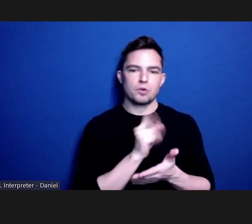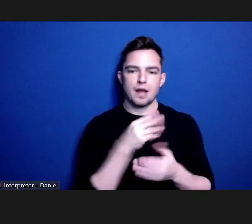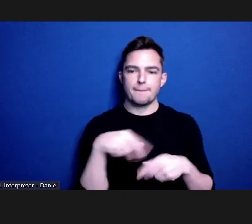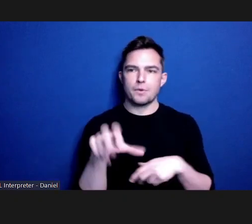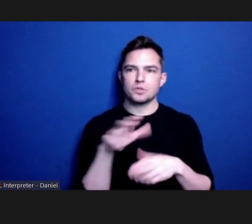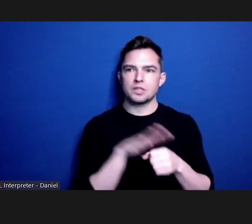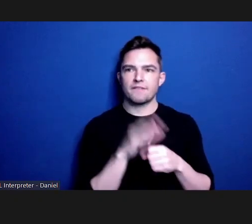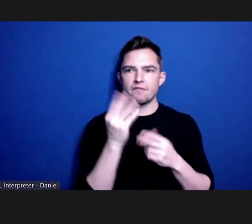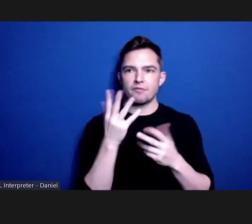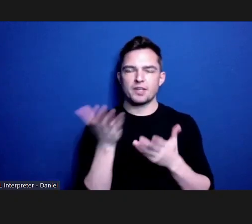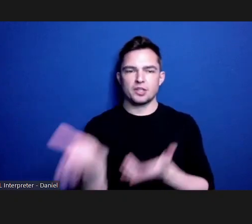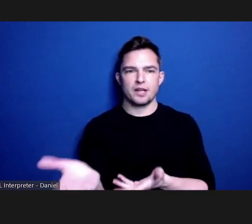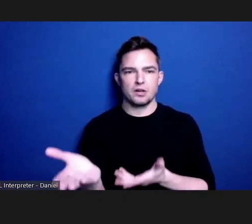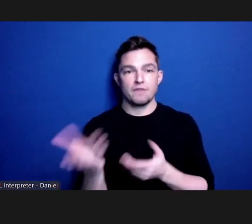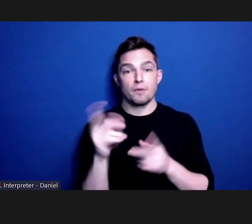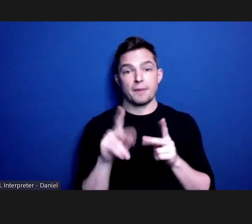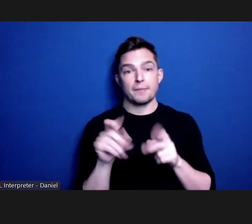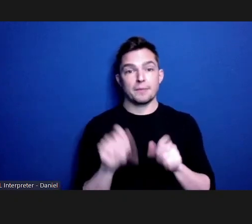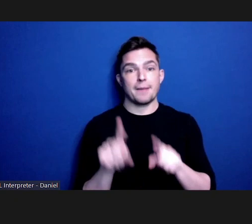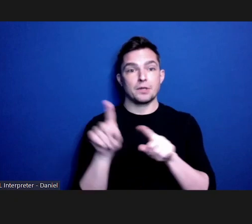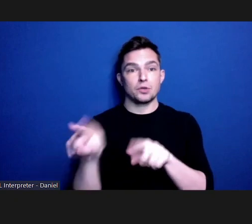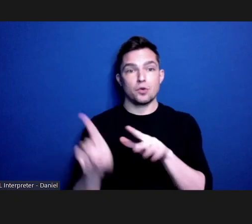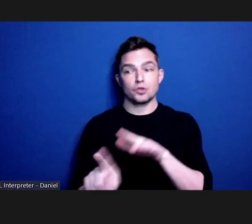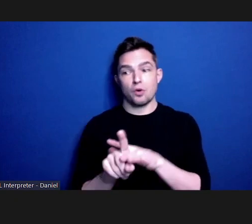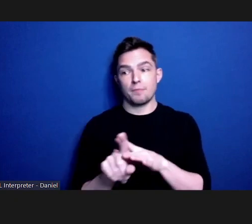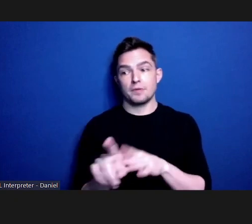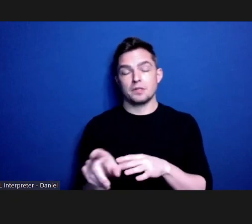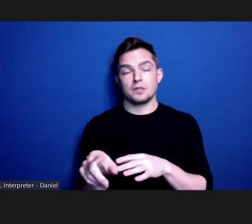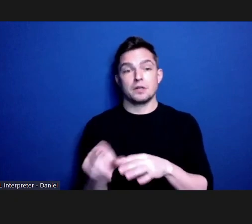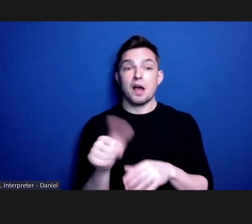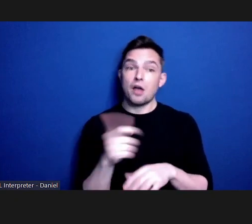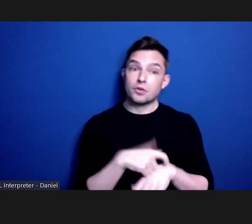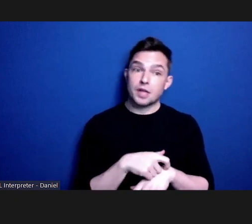people to really attend and be there. Other times it's just that people have real lives